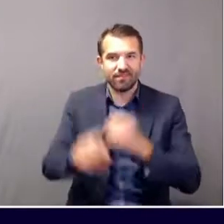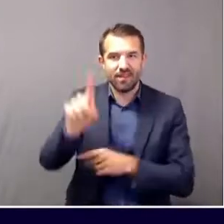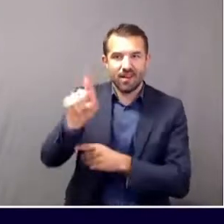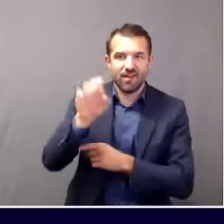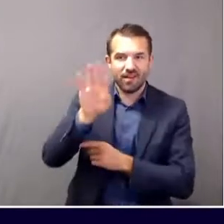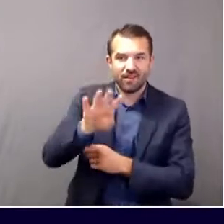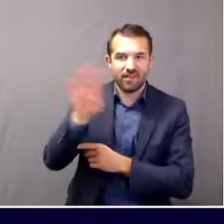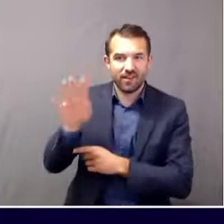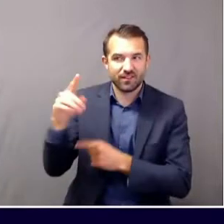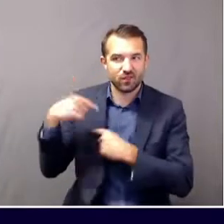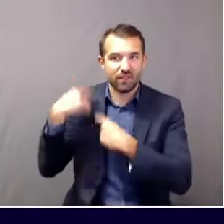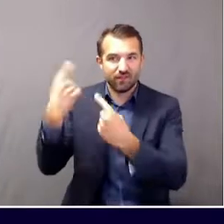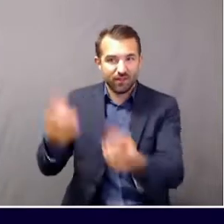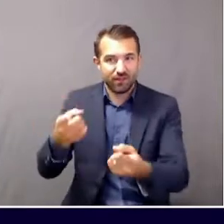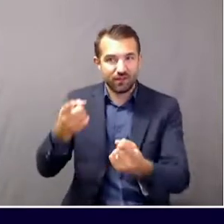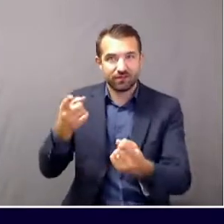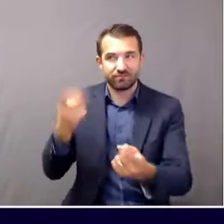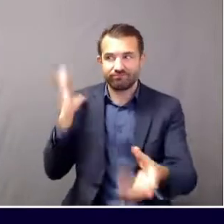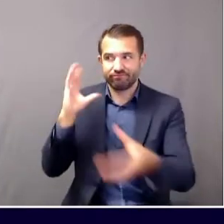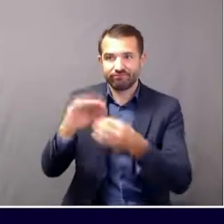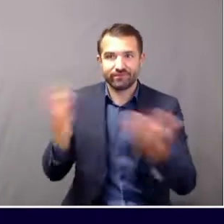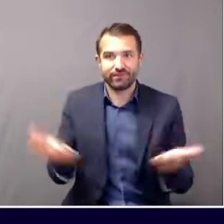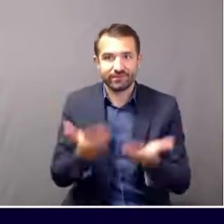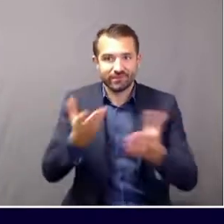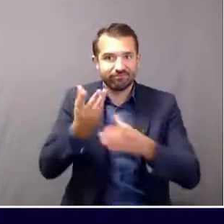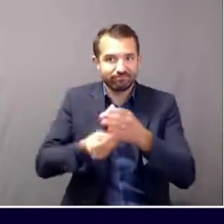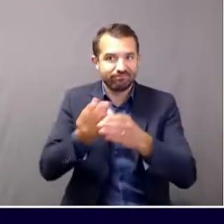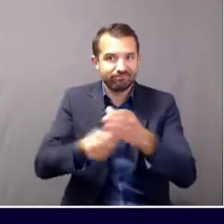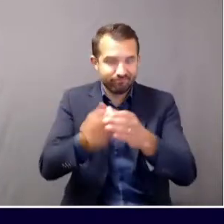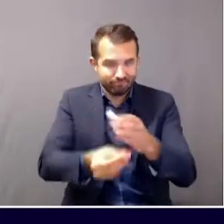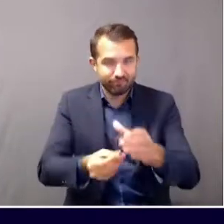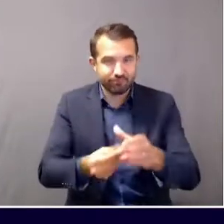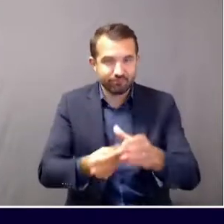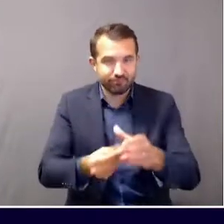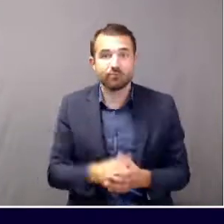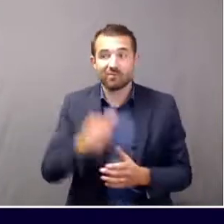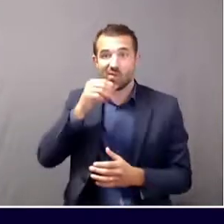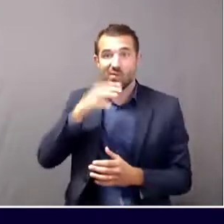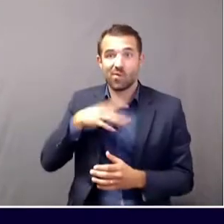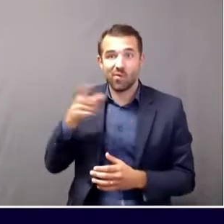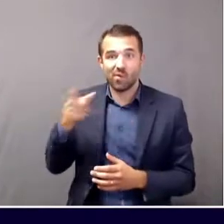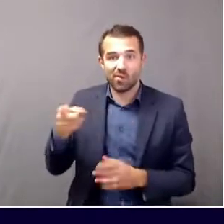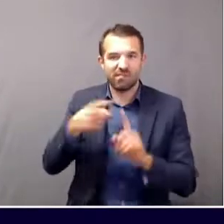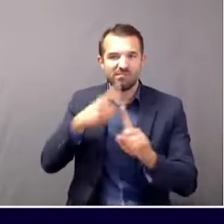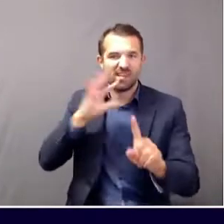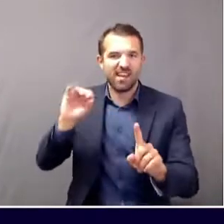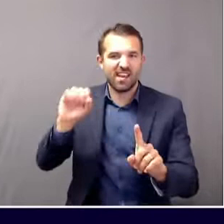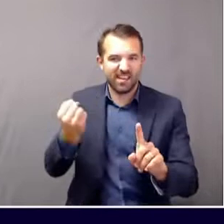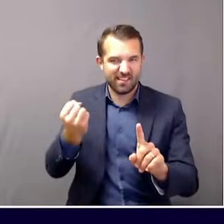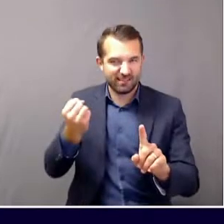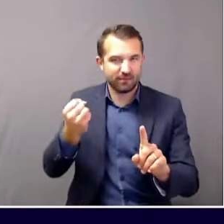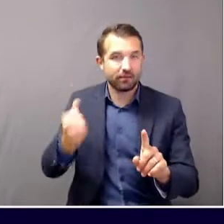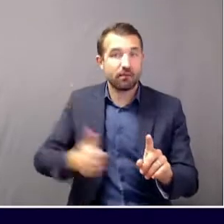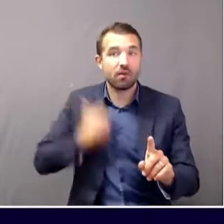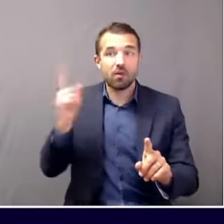the Kobe nineteen situation across the state of Maine for today Thursday October fifteenth two thousand and twenty I'll start with some updates and then commissioner member and I will take questions from our colleagues in the media we begin today's update on a sad note Maine has recorded its one